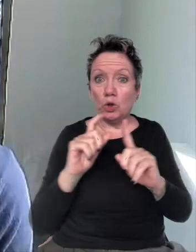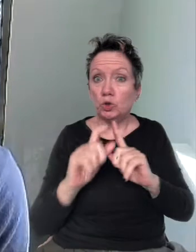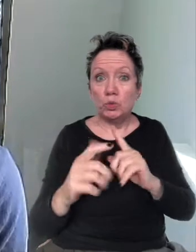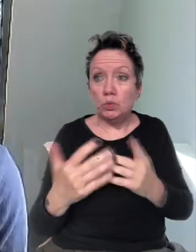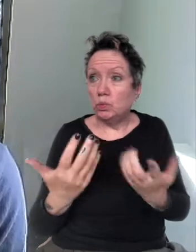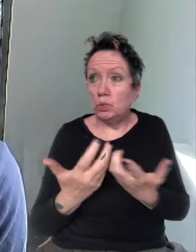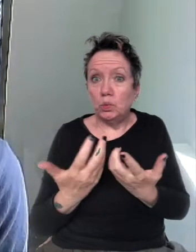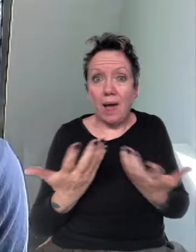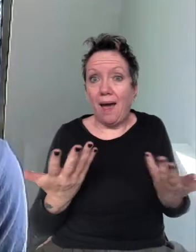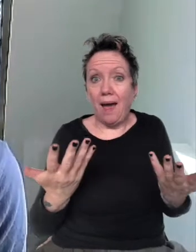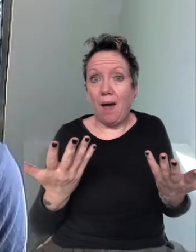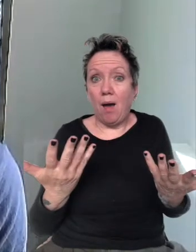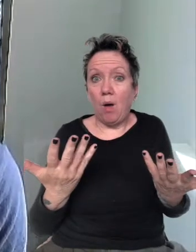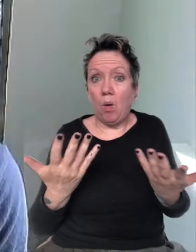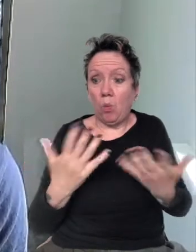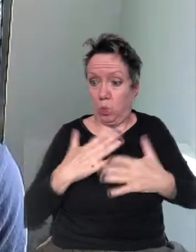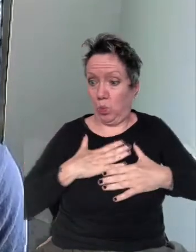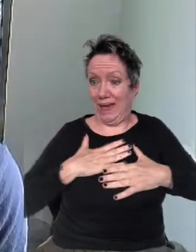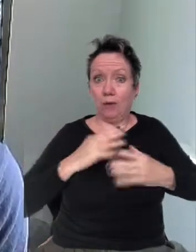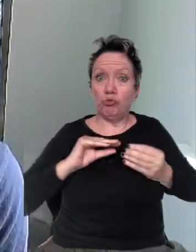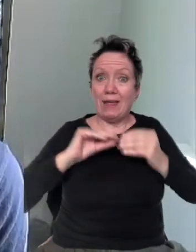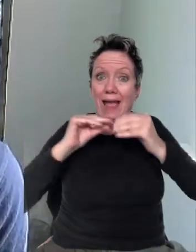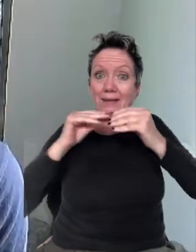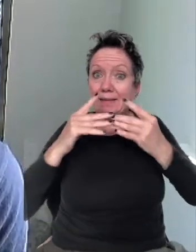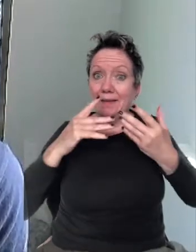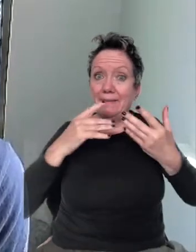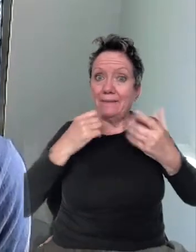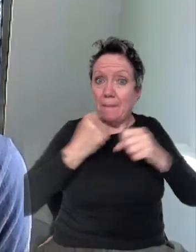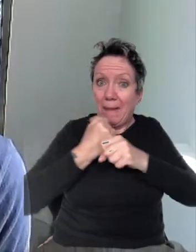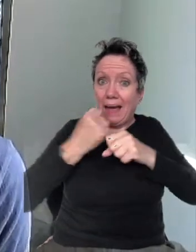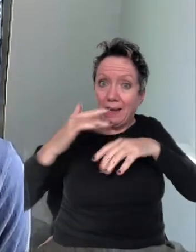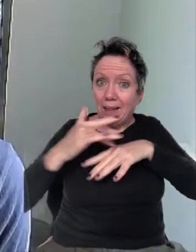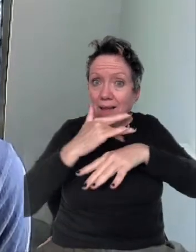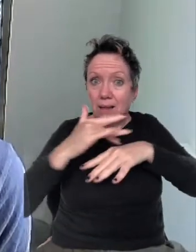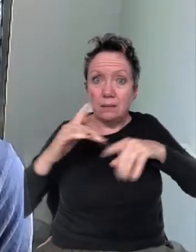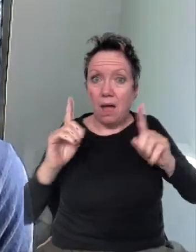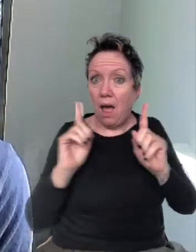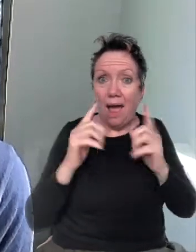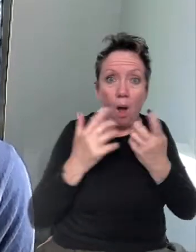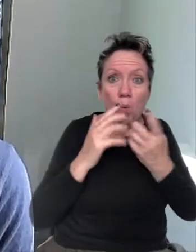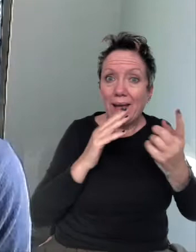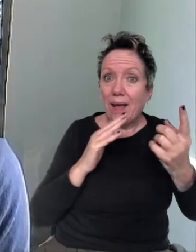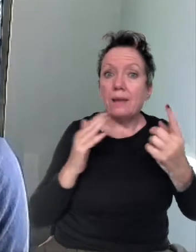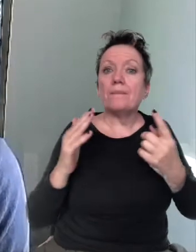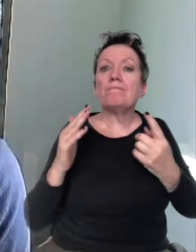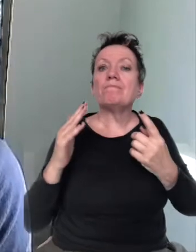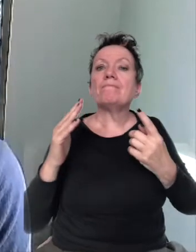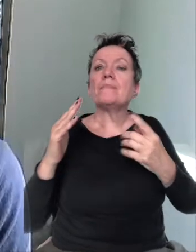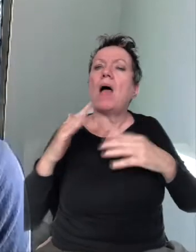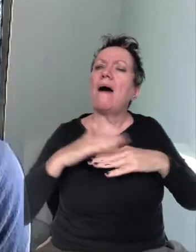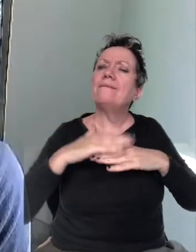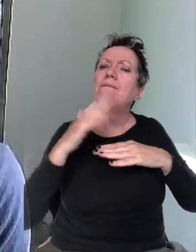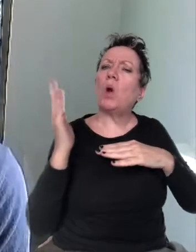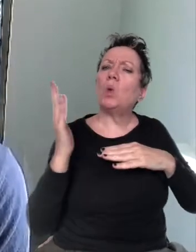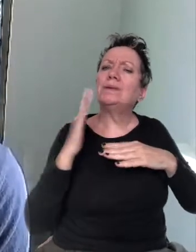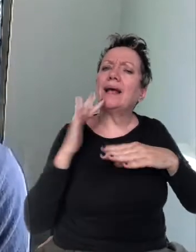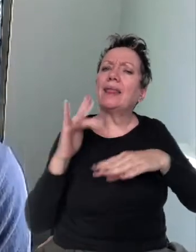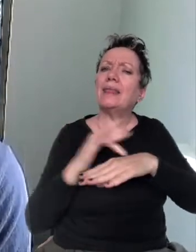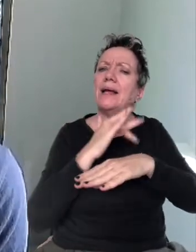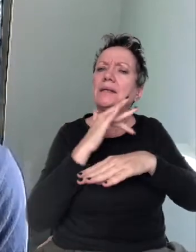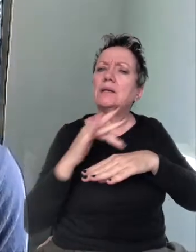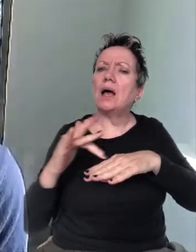doing as creators and makers unfolding theater bite, um, that's in the world.